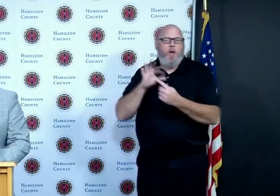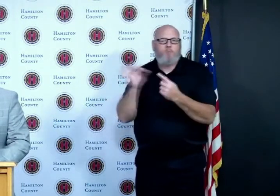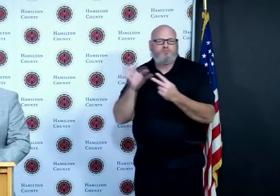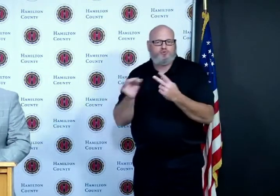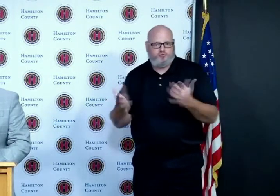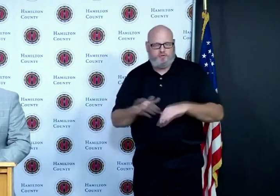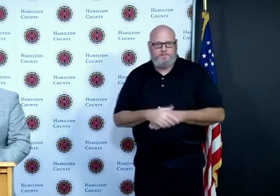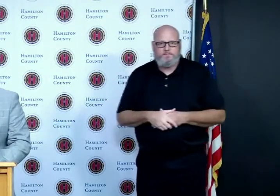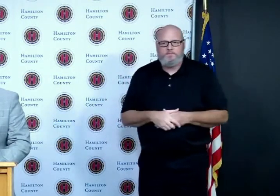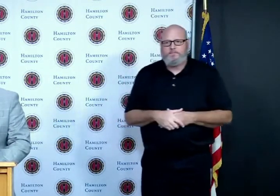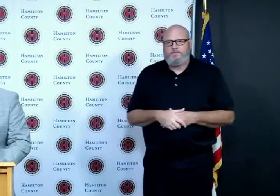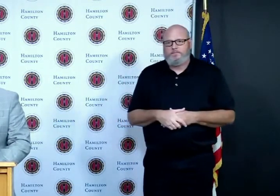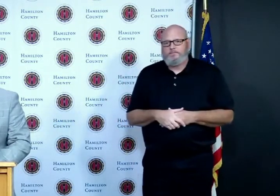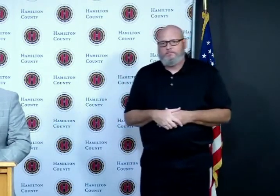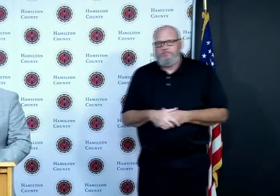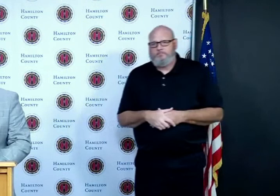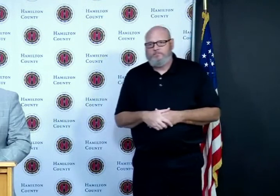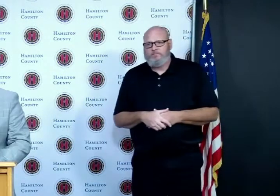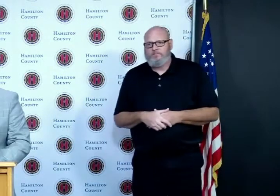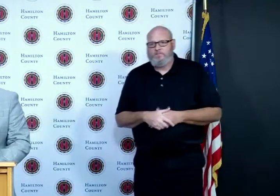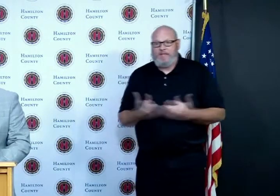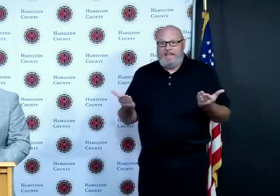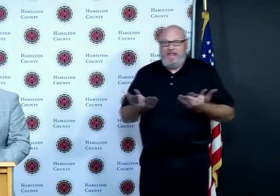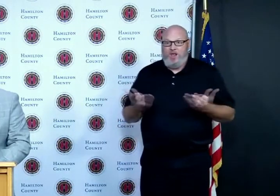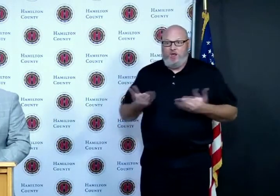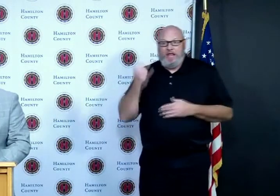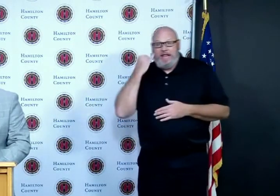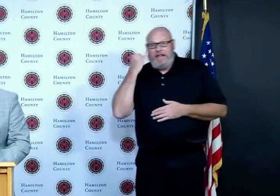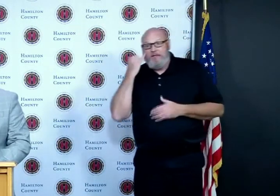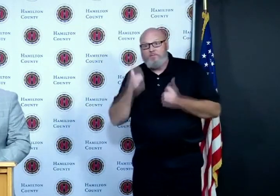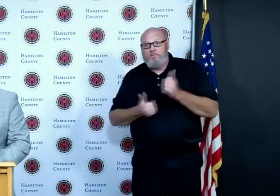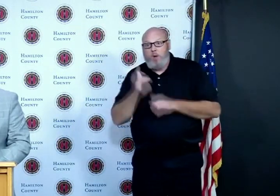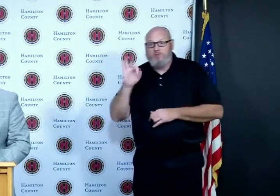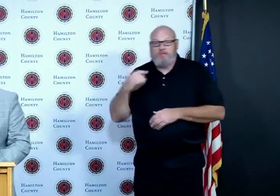system here in Hamilton County if the majority of partners step up and decide to participate in